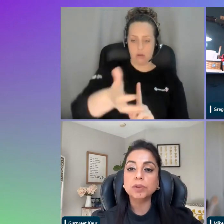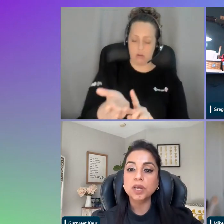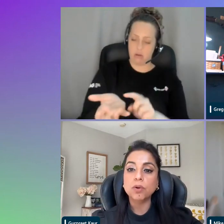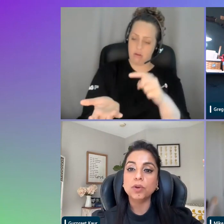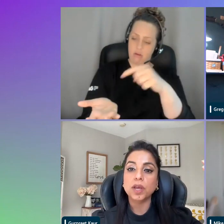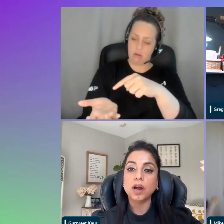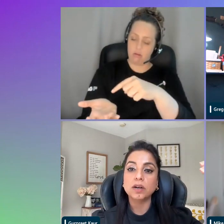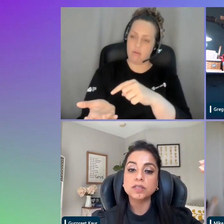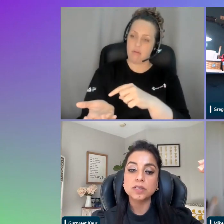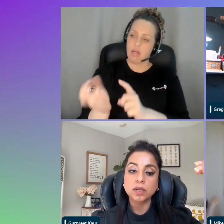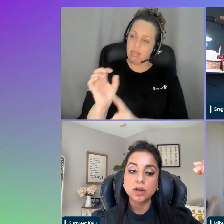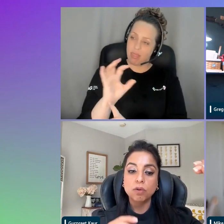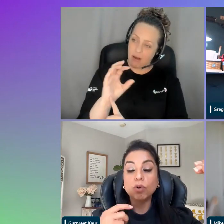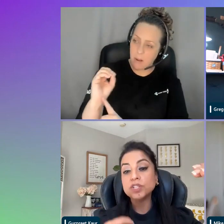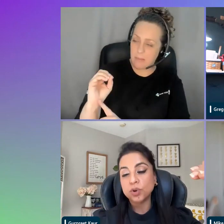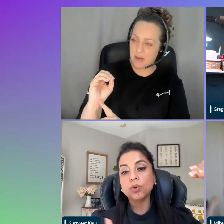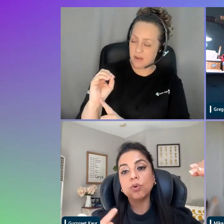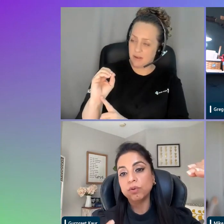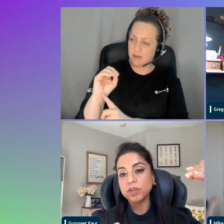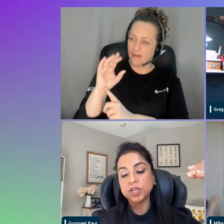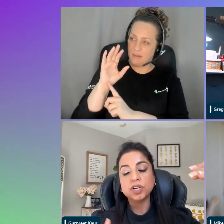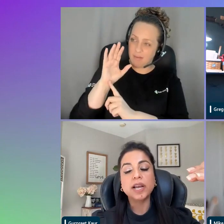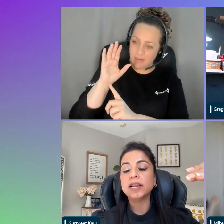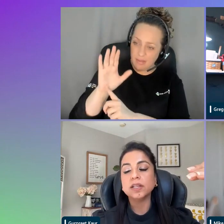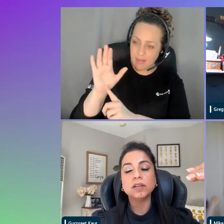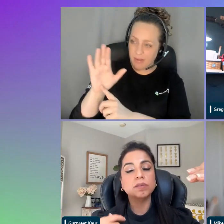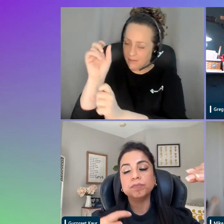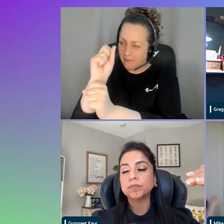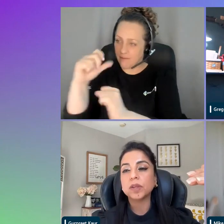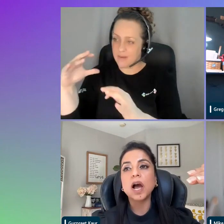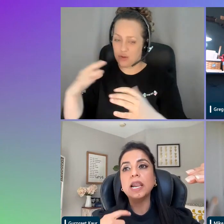company OKRs. What is your own vision. Right. Like the align of